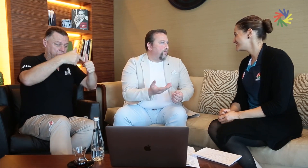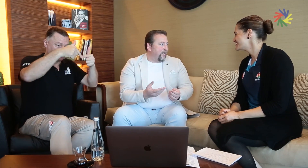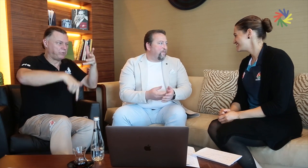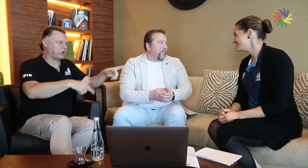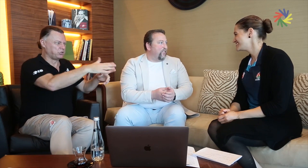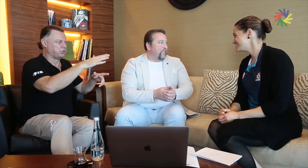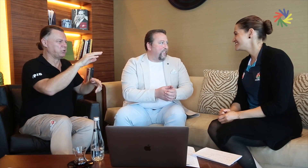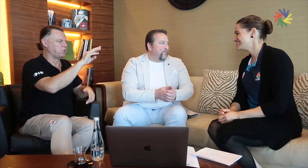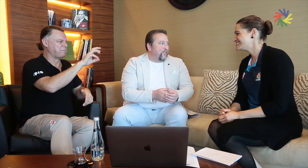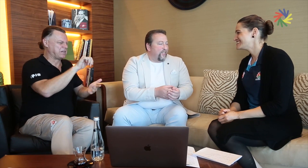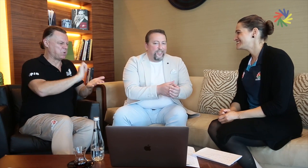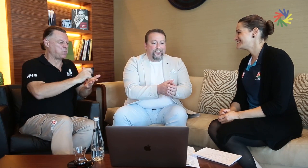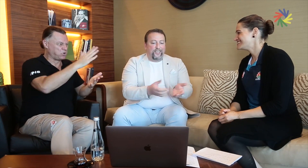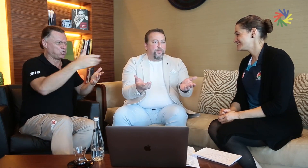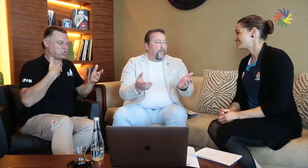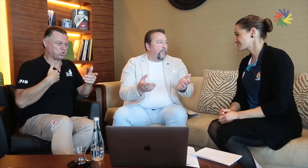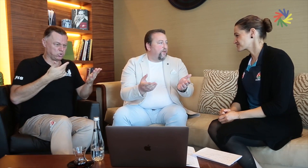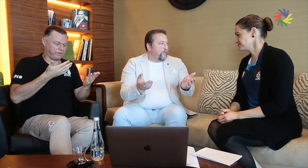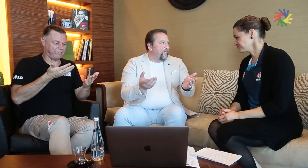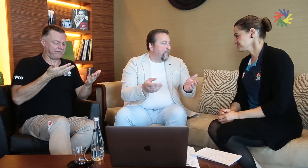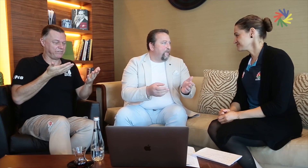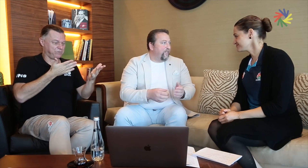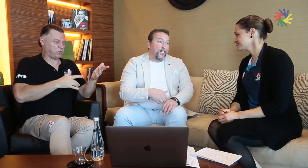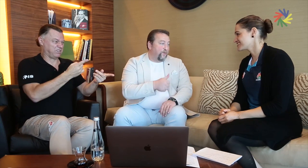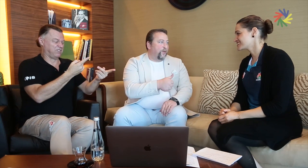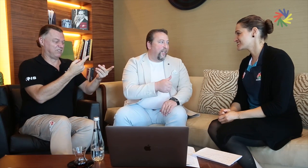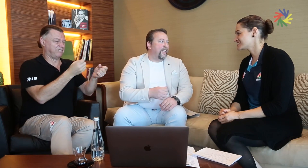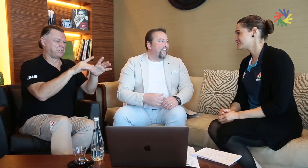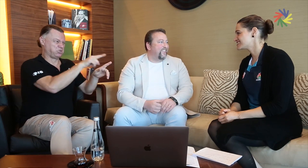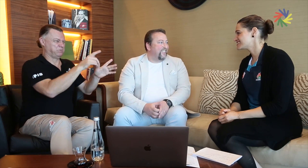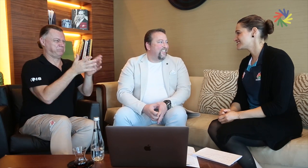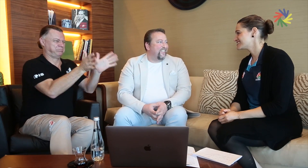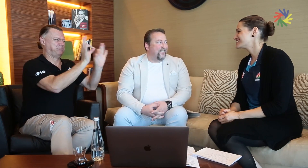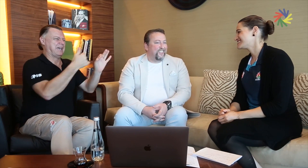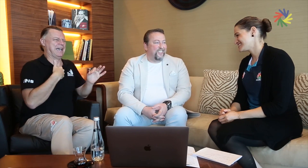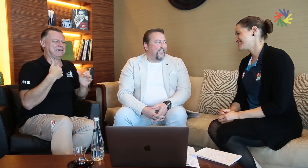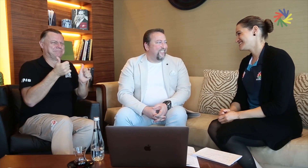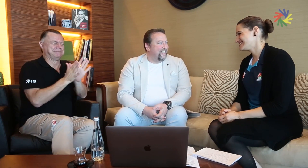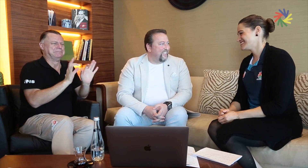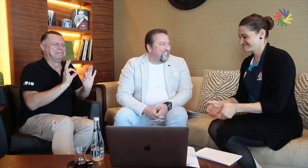what more Kronos is capable of doing but you are in the media business, you know